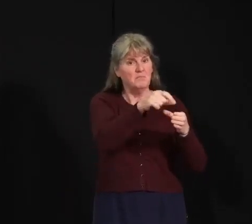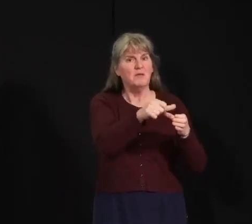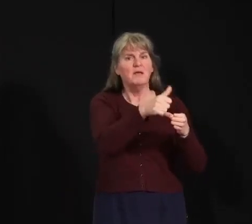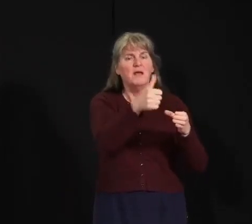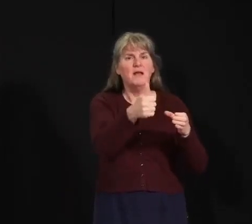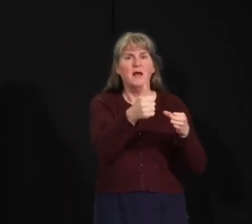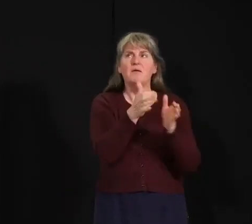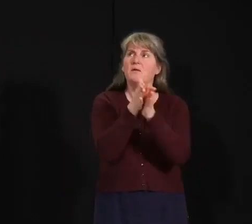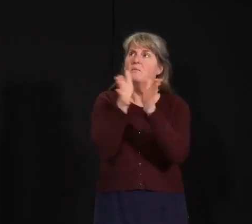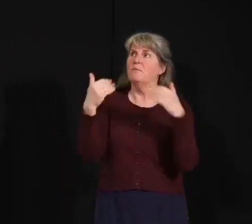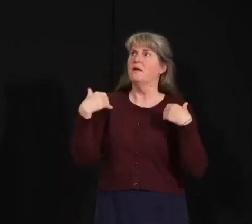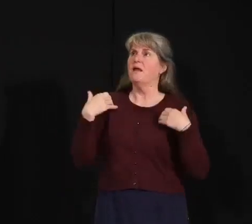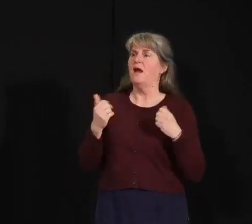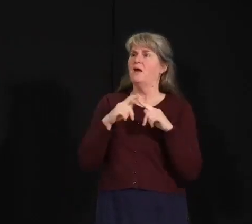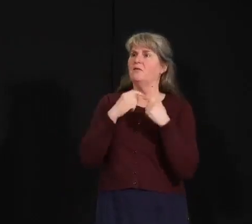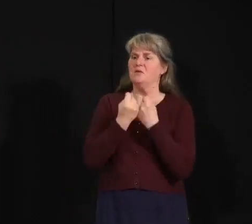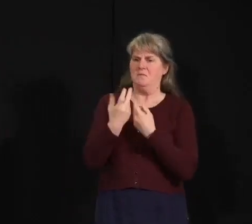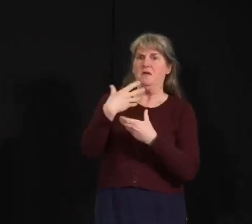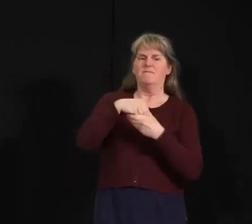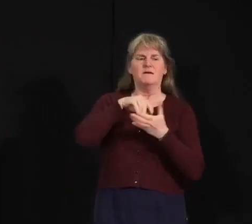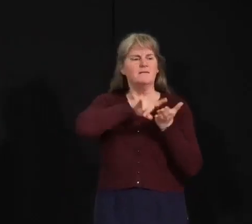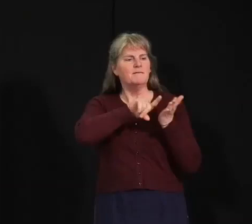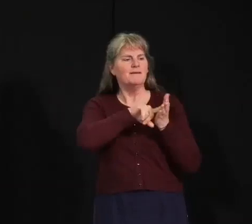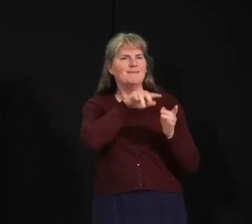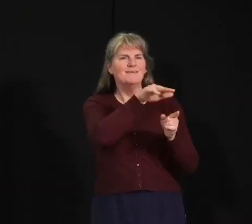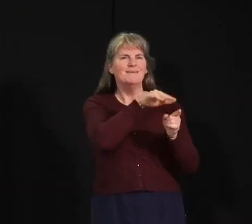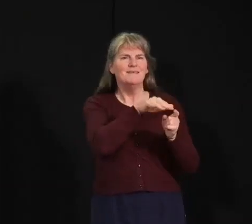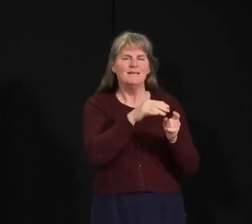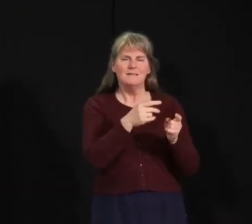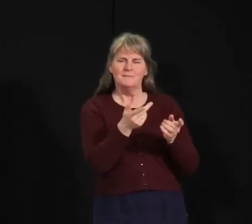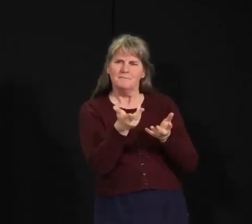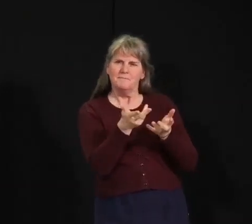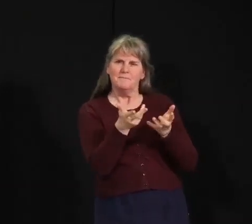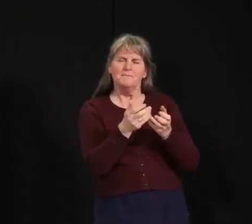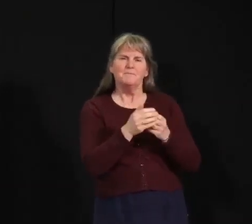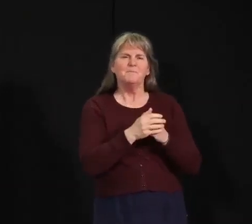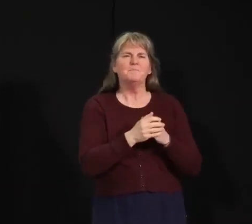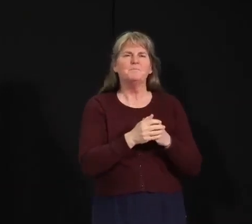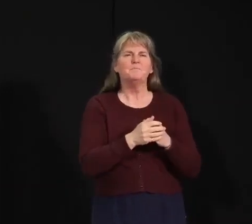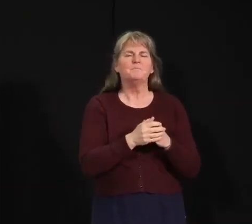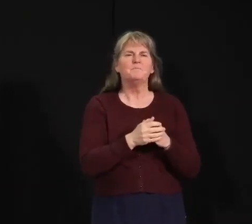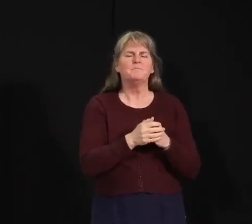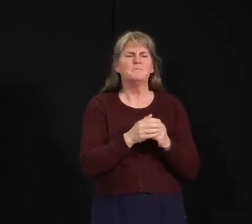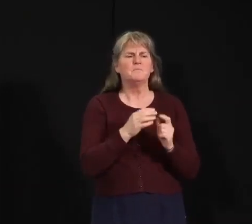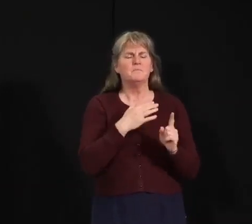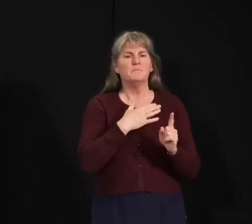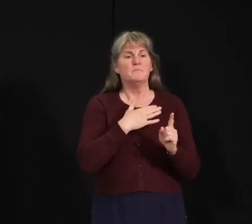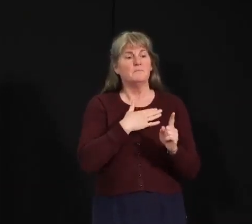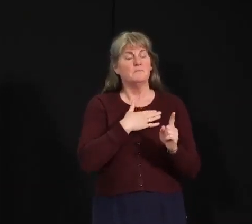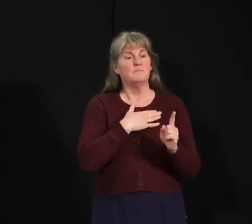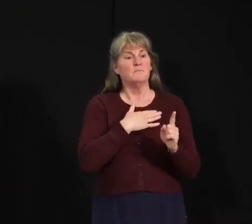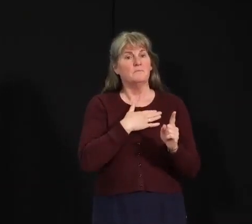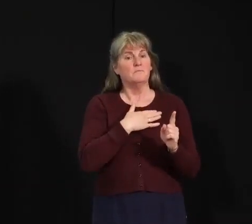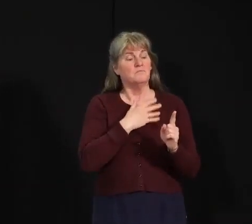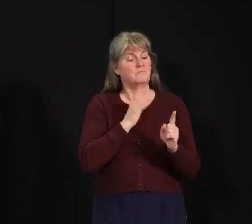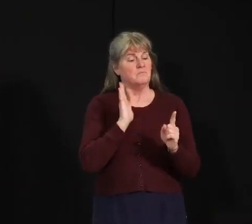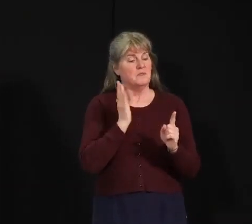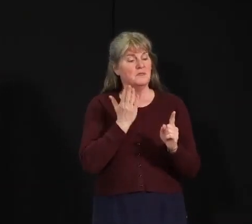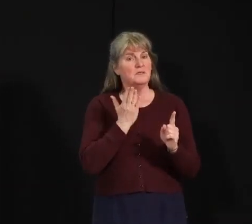associated with these cases. I want to bring up two observations I made in communication with both the